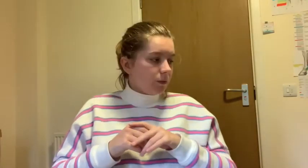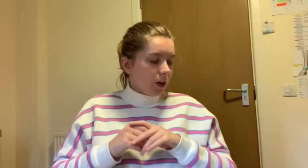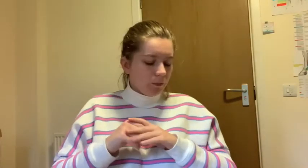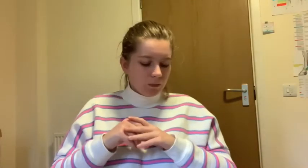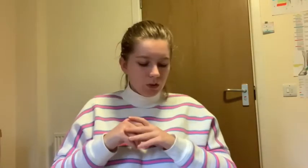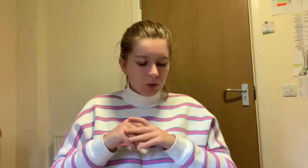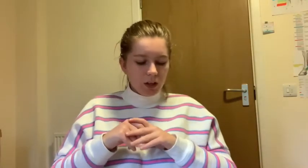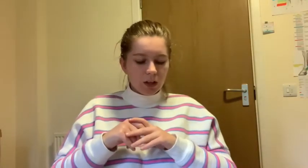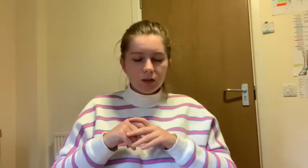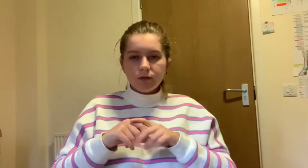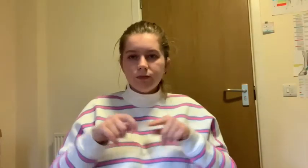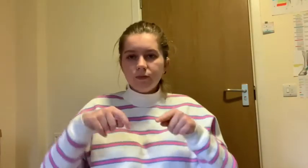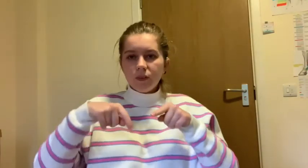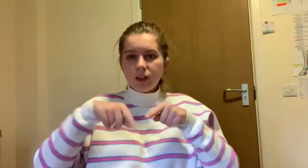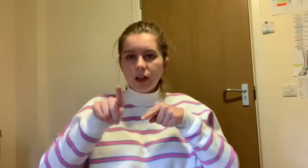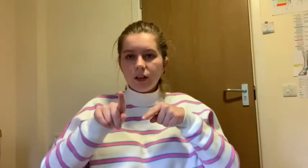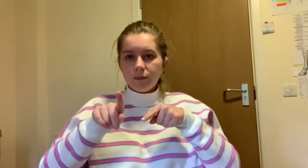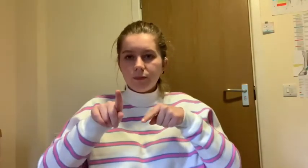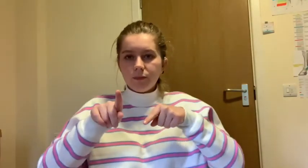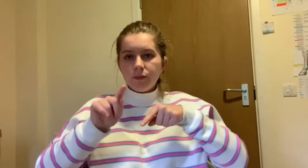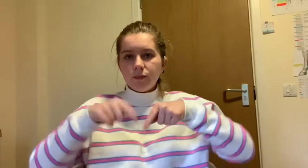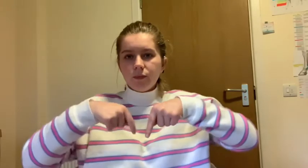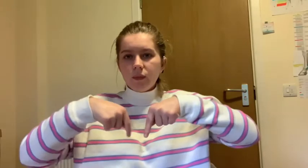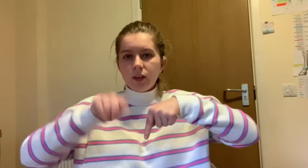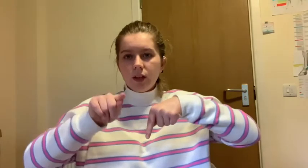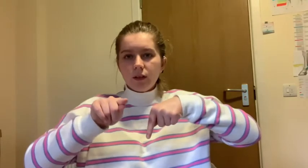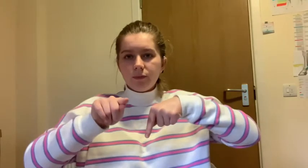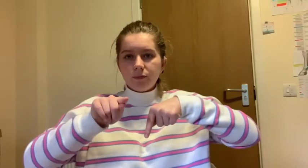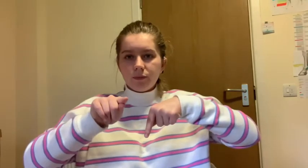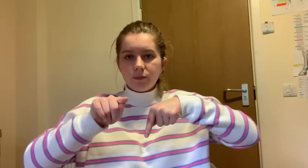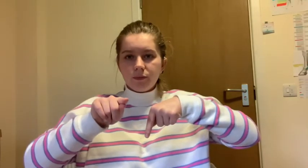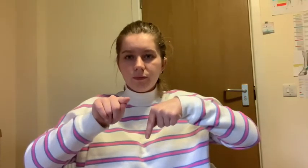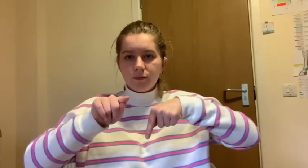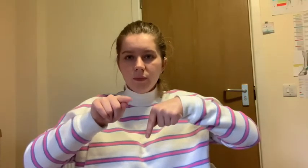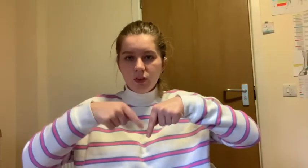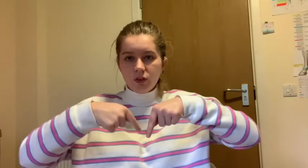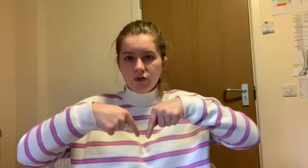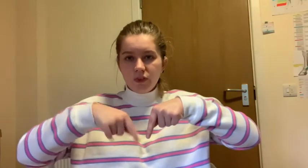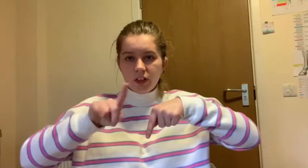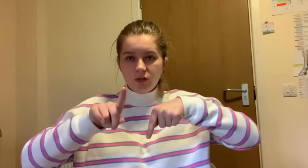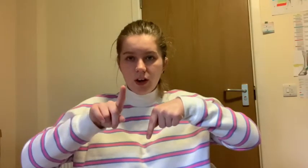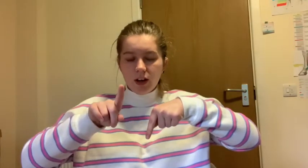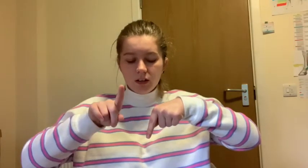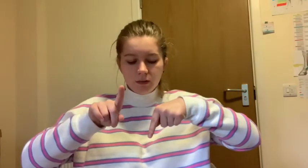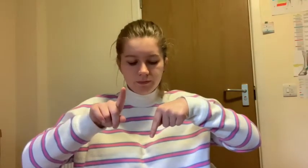So "Kick" x3 so flick your right hand